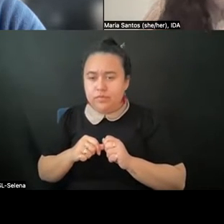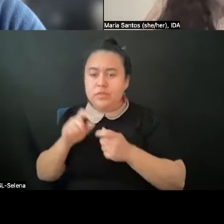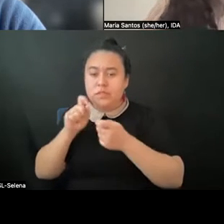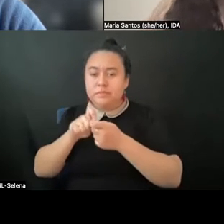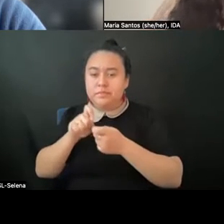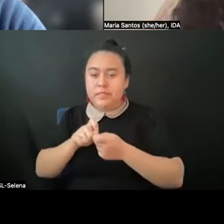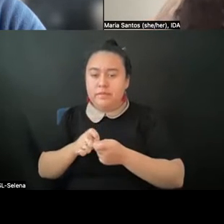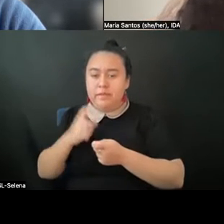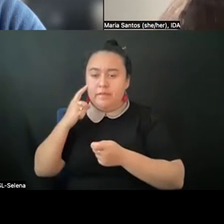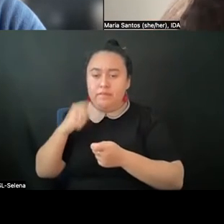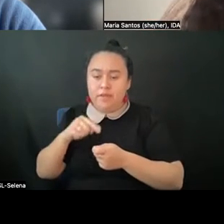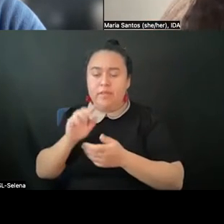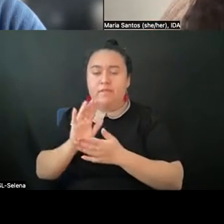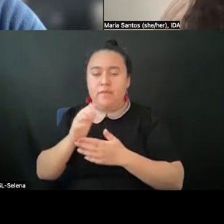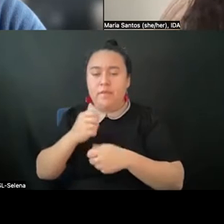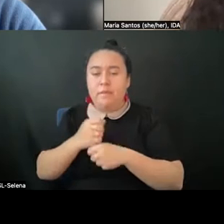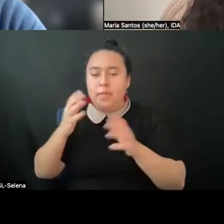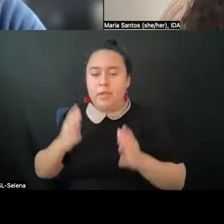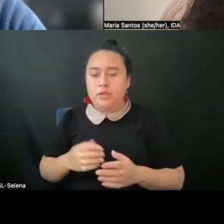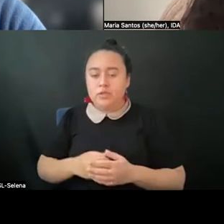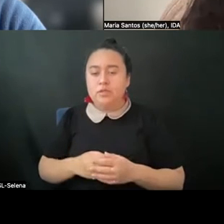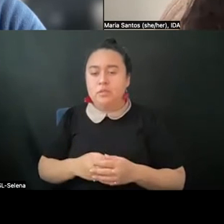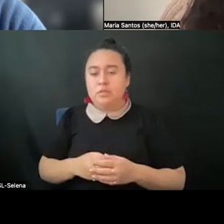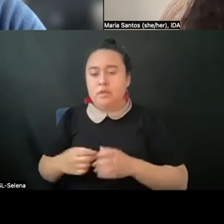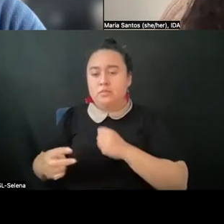I'm just trying to save those for the end.